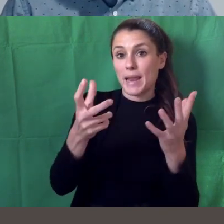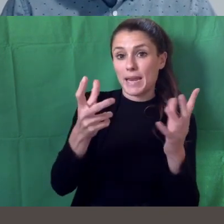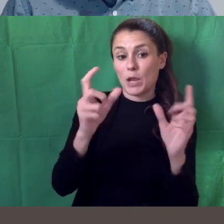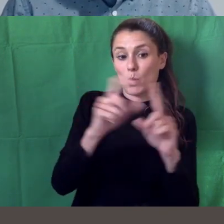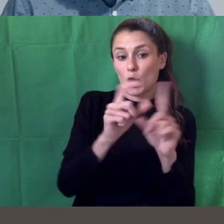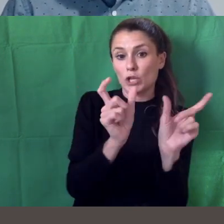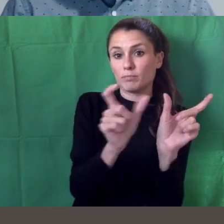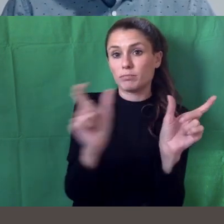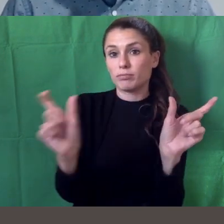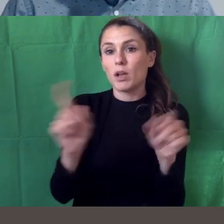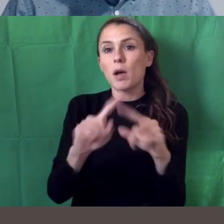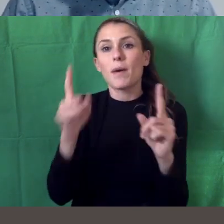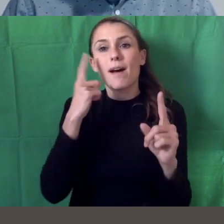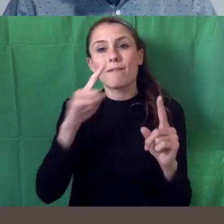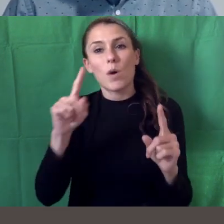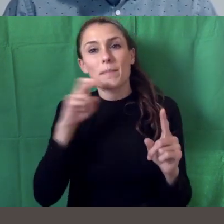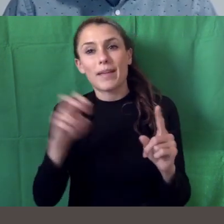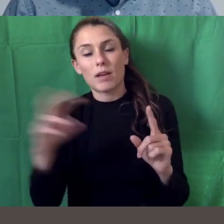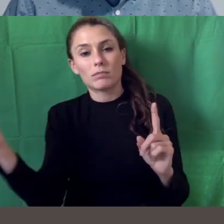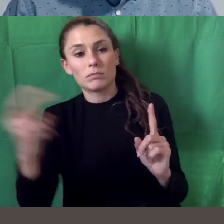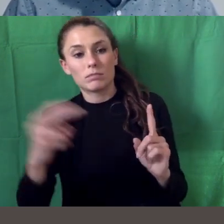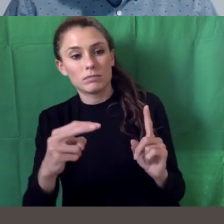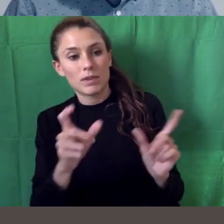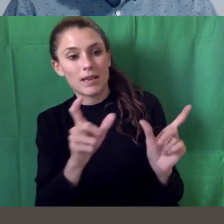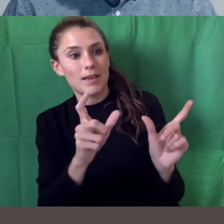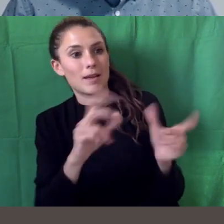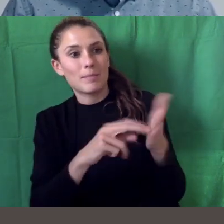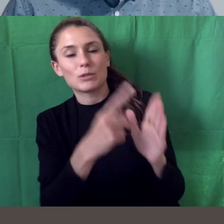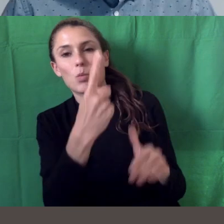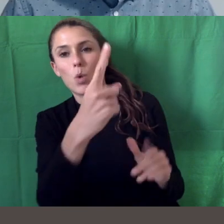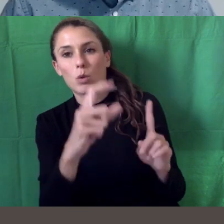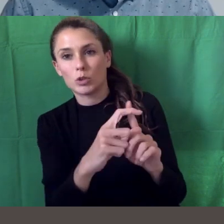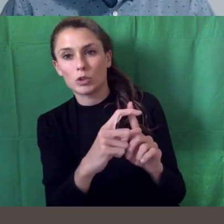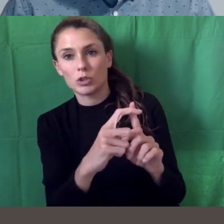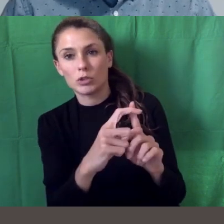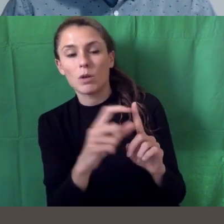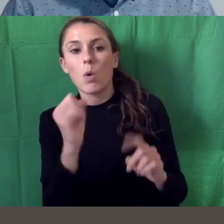And sometimes just a couple symbols together is a word to Python.